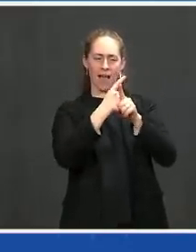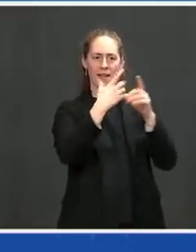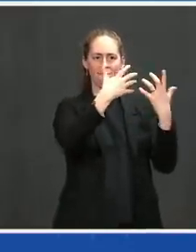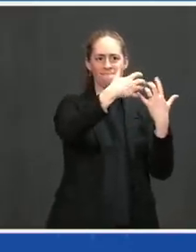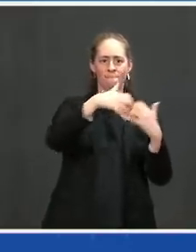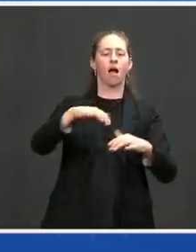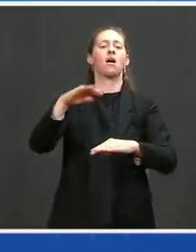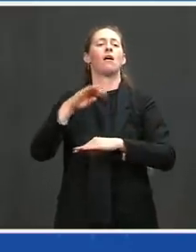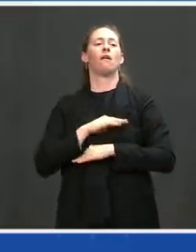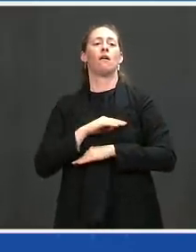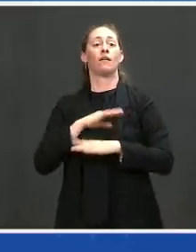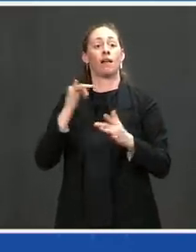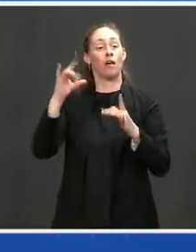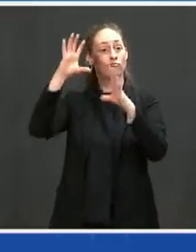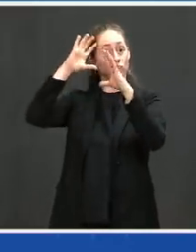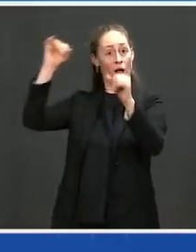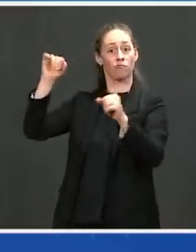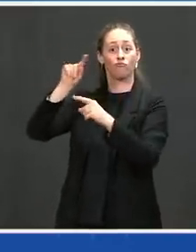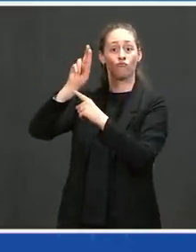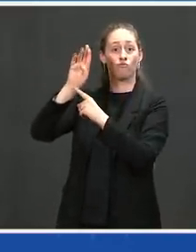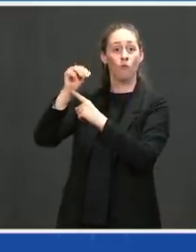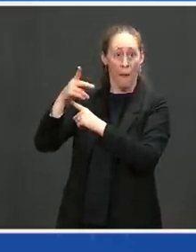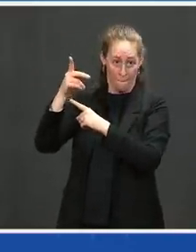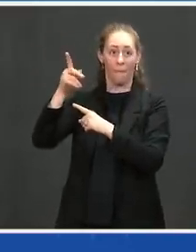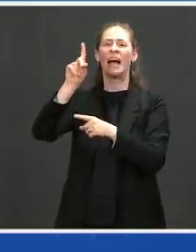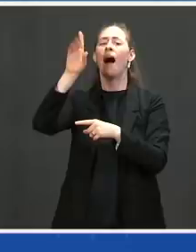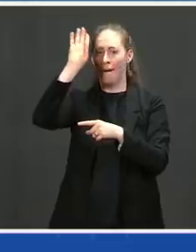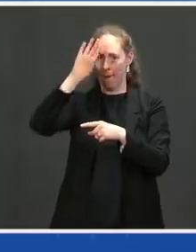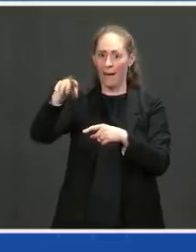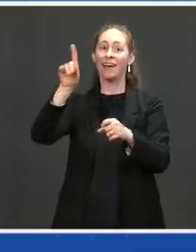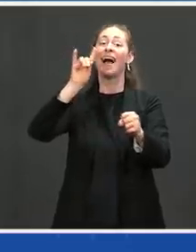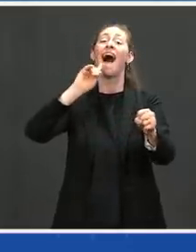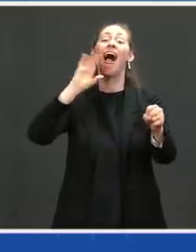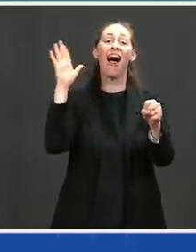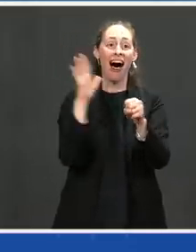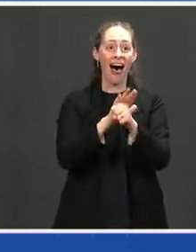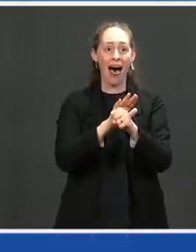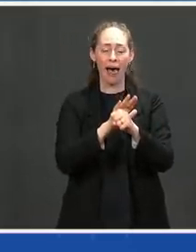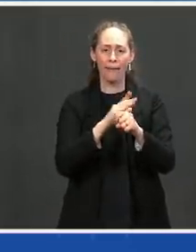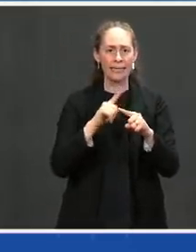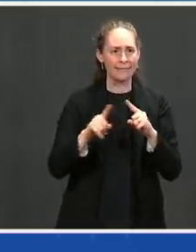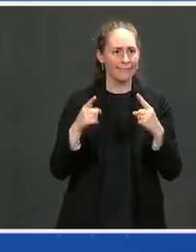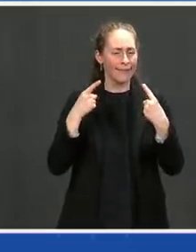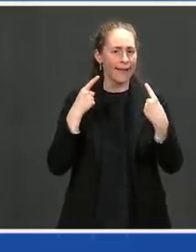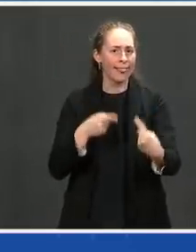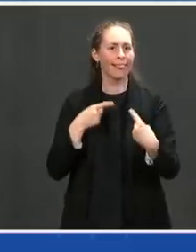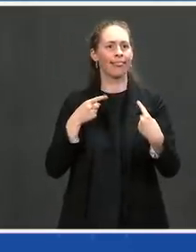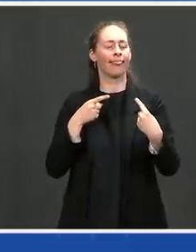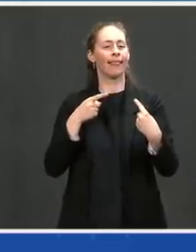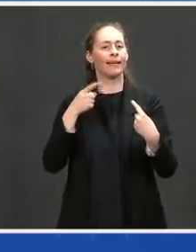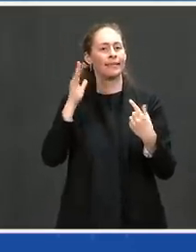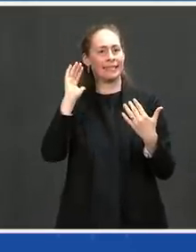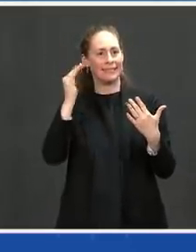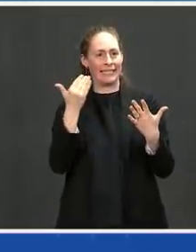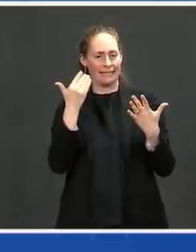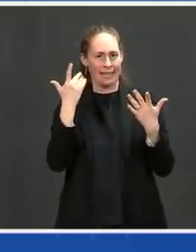to leave under a deal that looks like it's not being able to be worked out to begin with? How is that done?